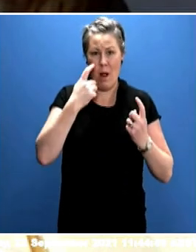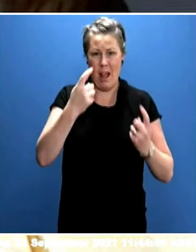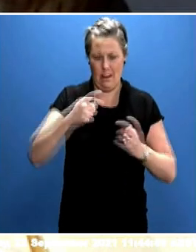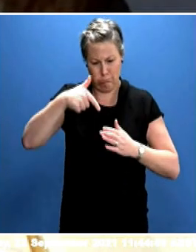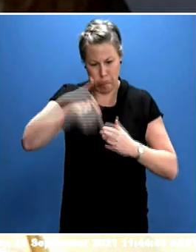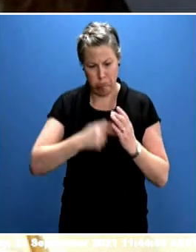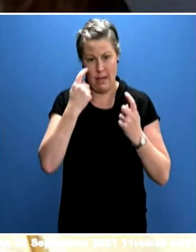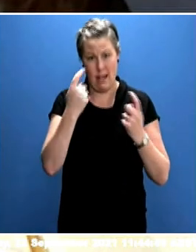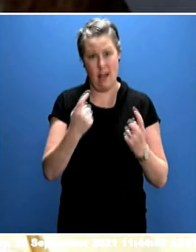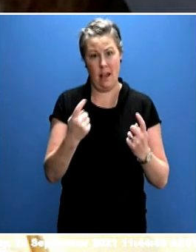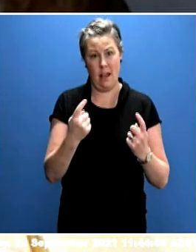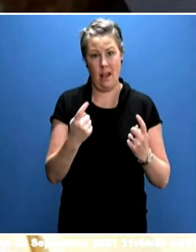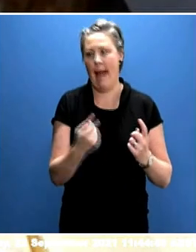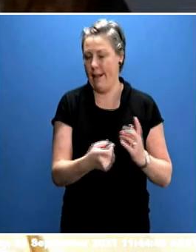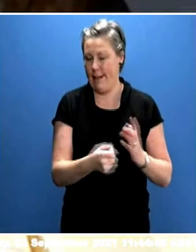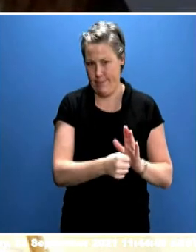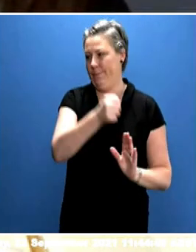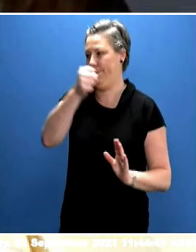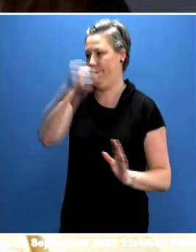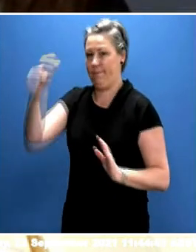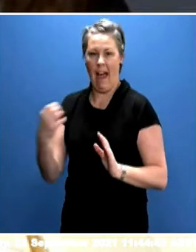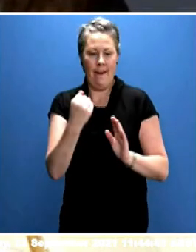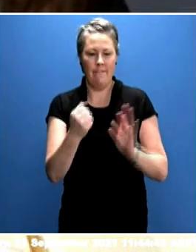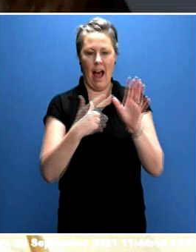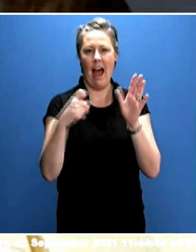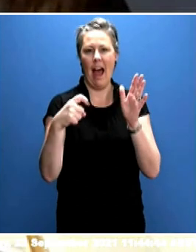That's under the Children and Communities Services Act 2004 (WA).